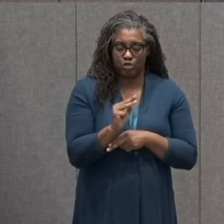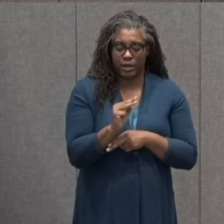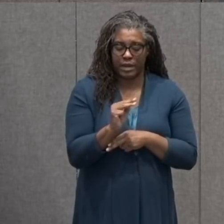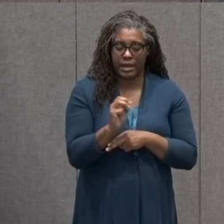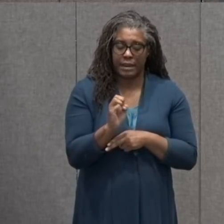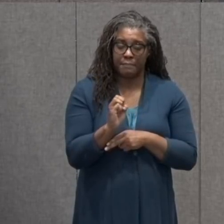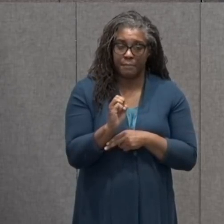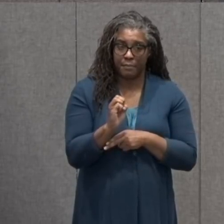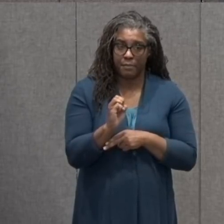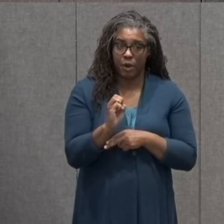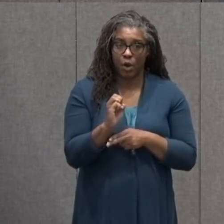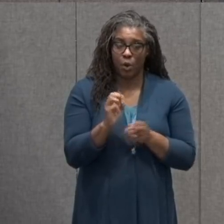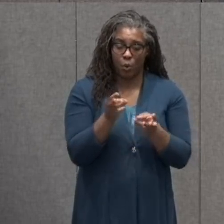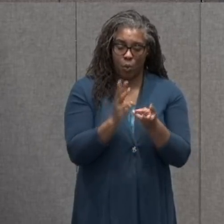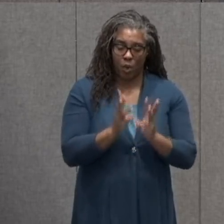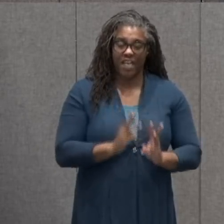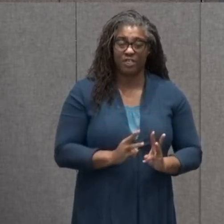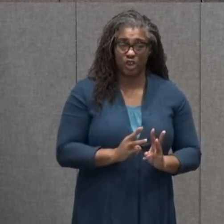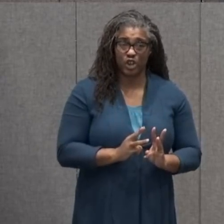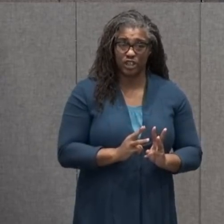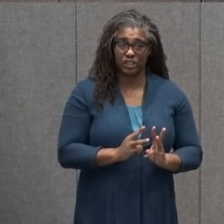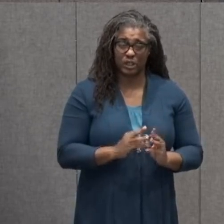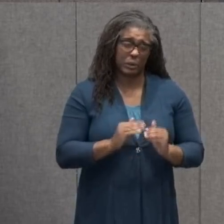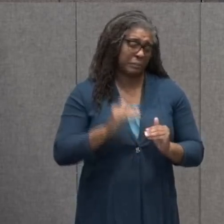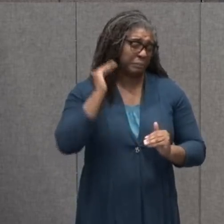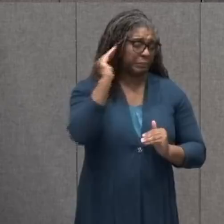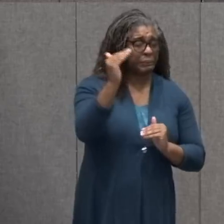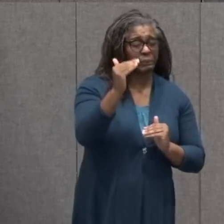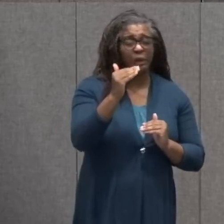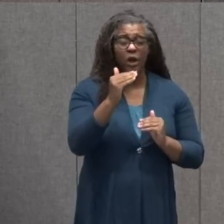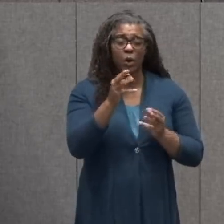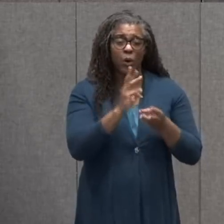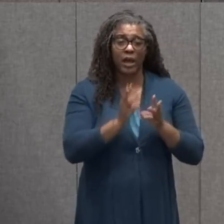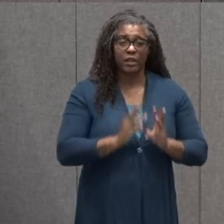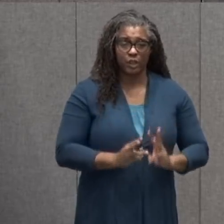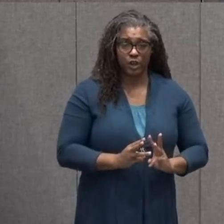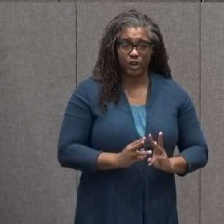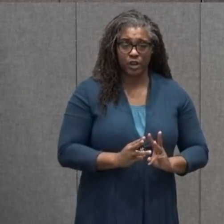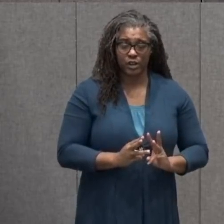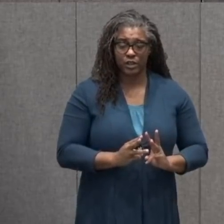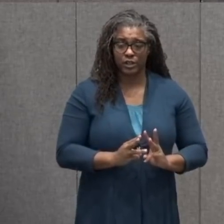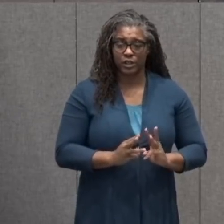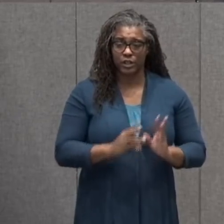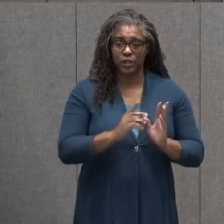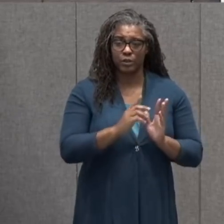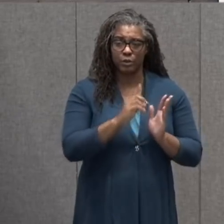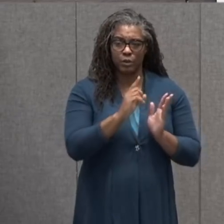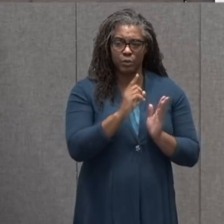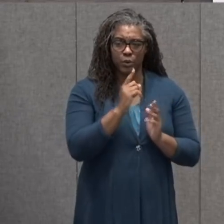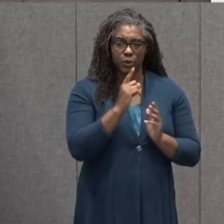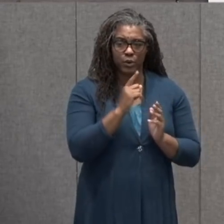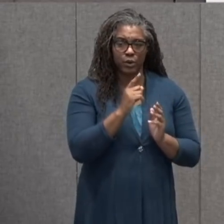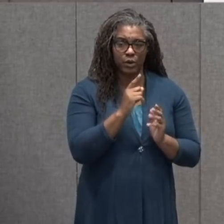This book was written by Thomas M. Kostigen. Now, I like this book because